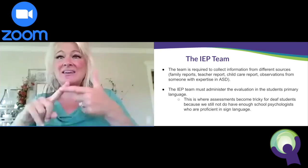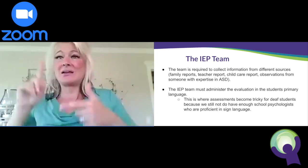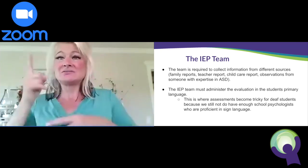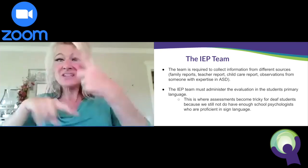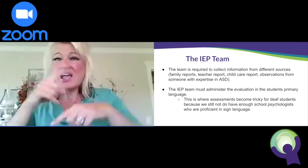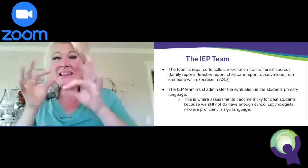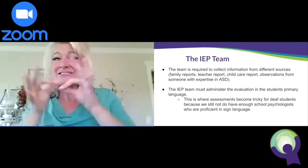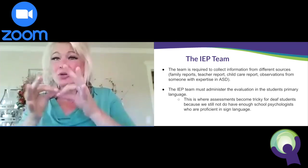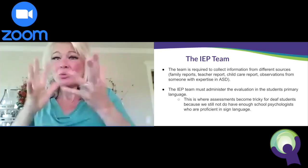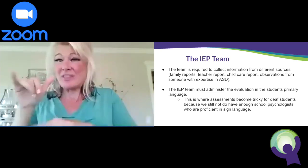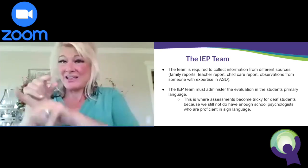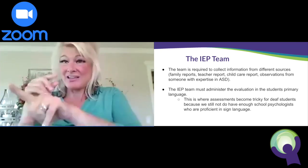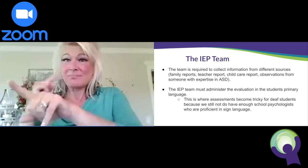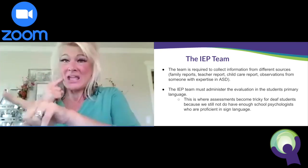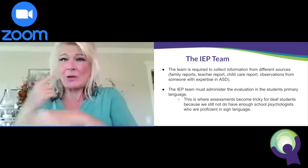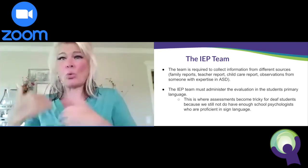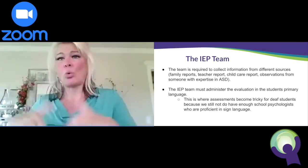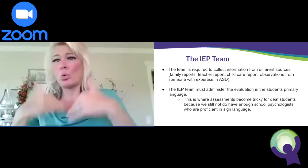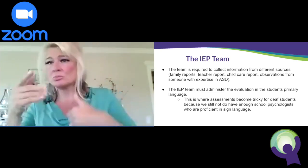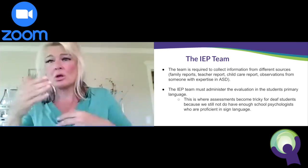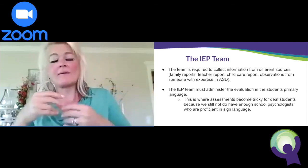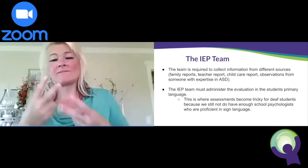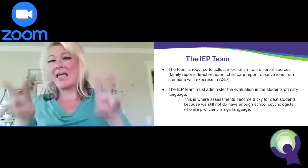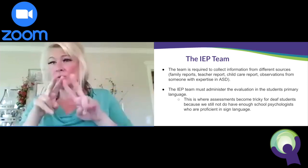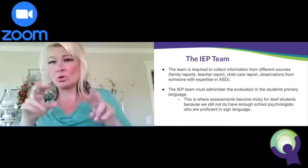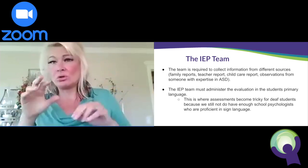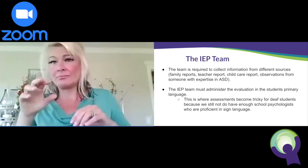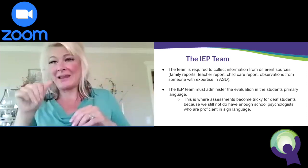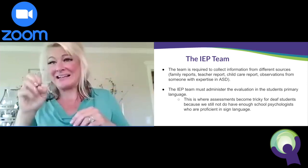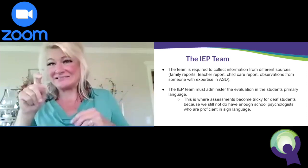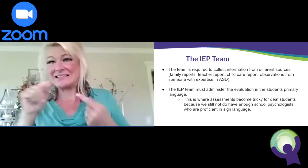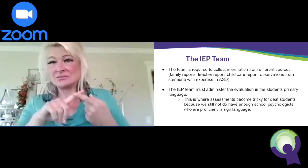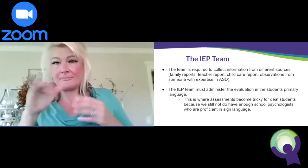they just have to have the deaf education and have that trained eye and